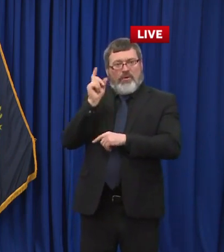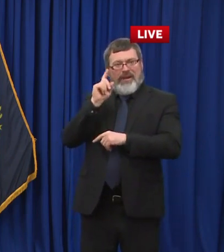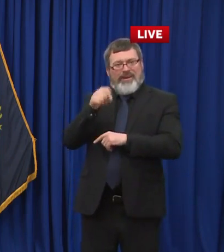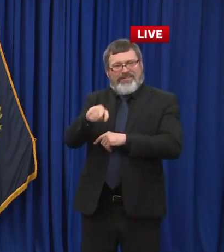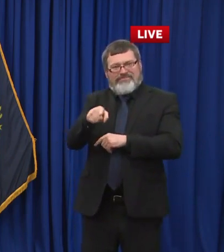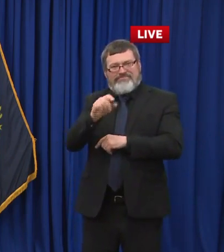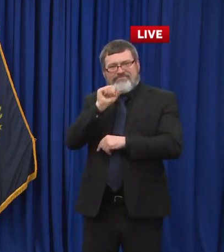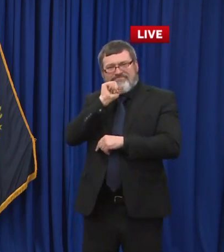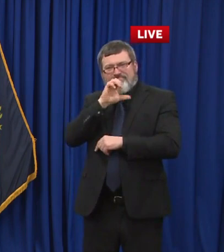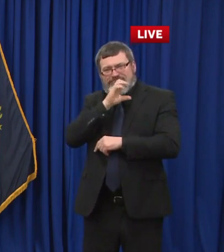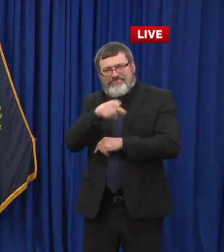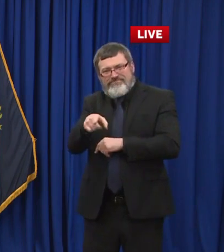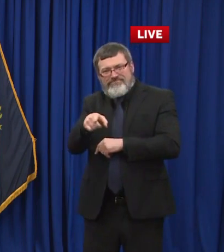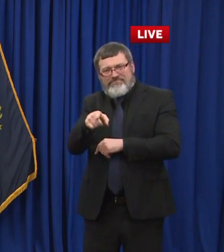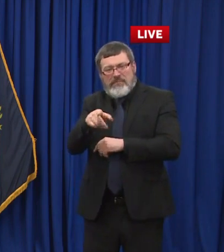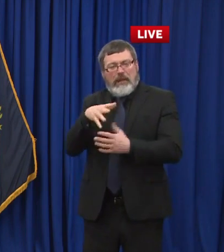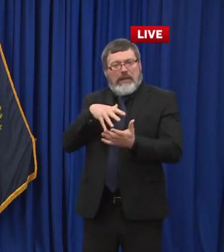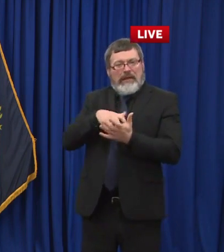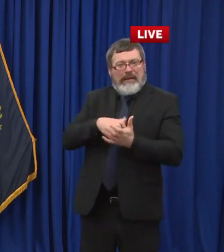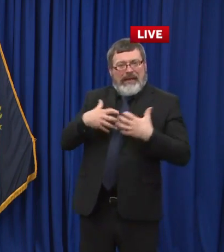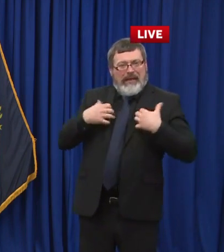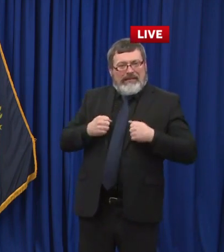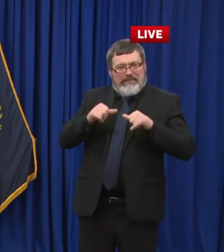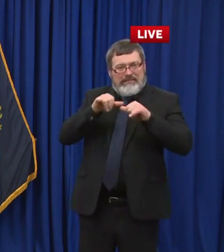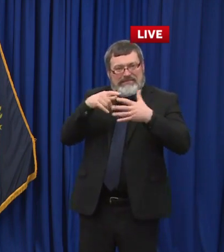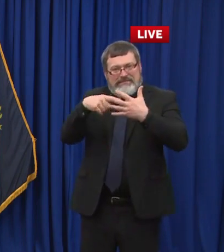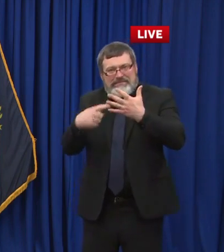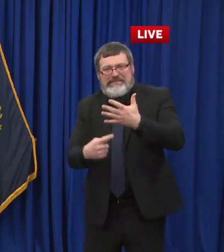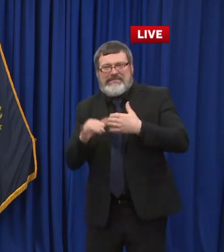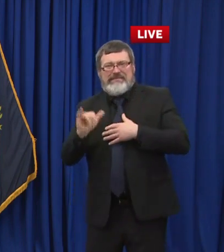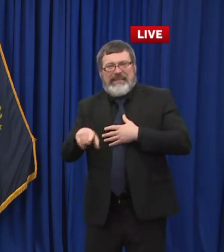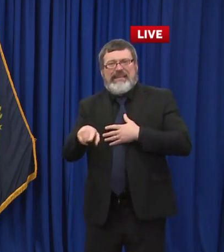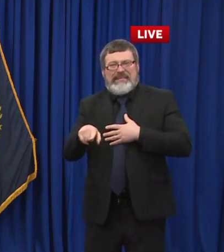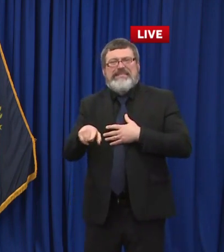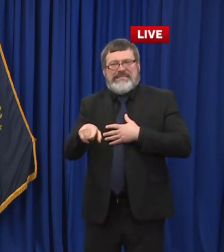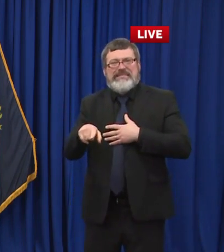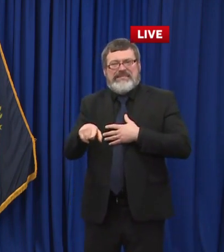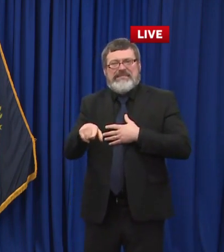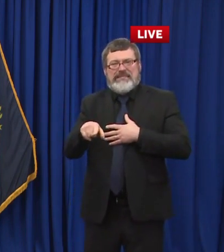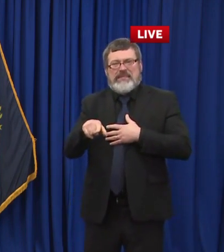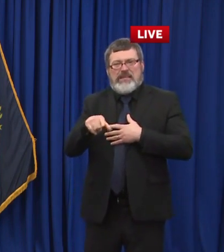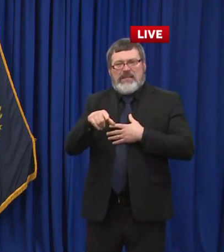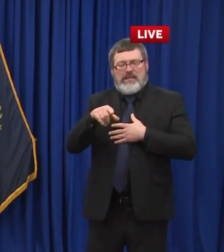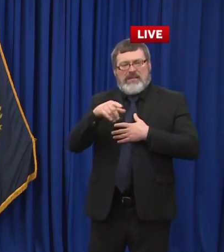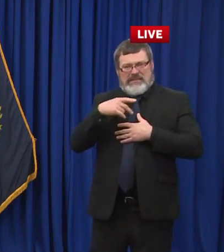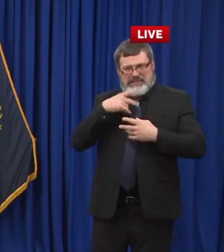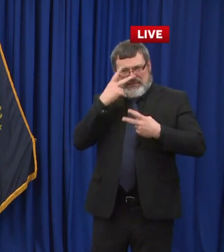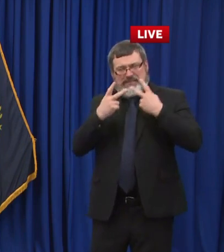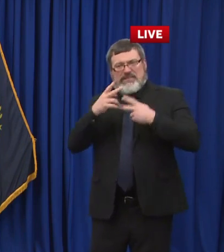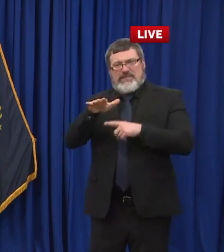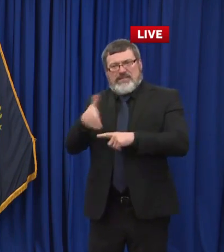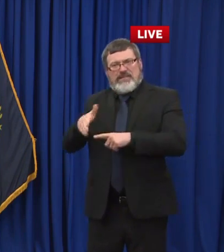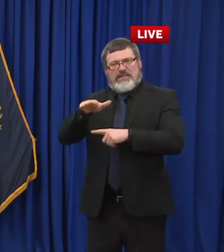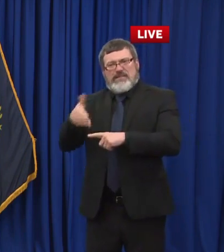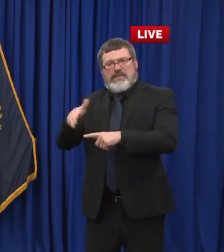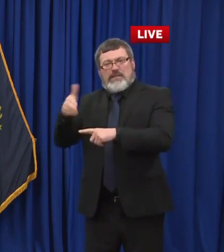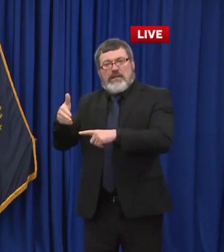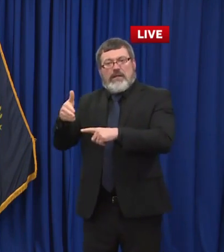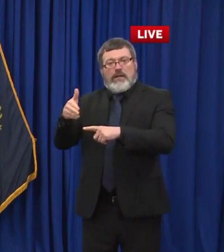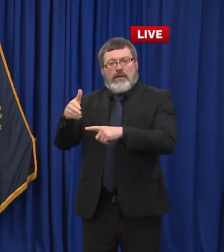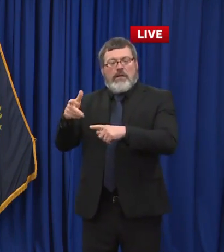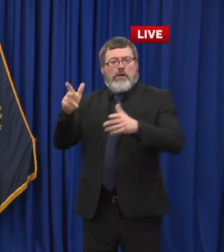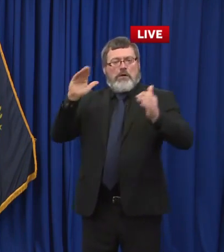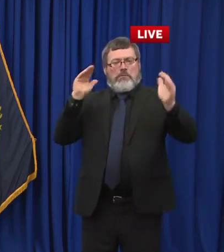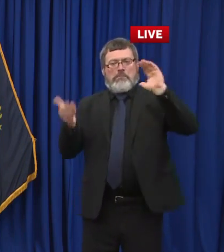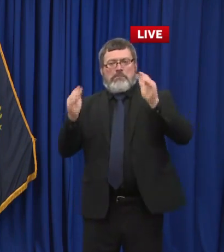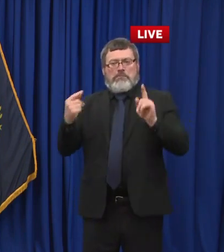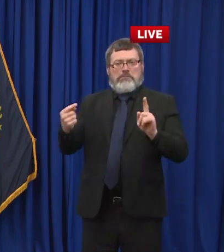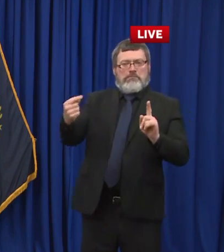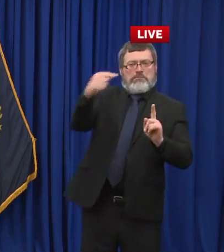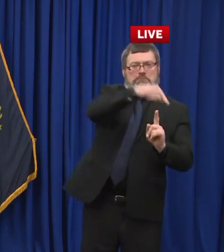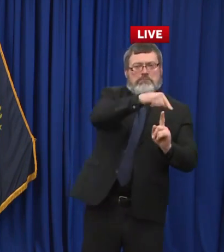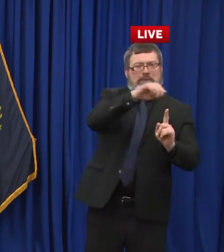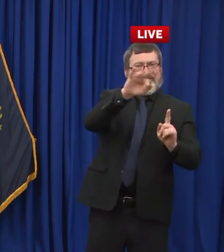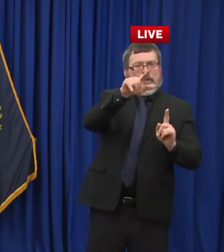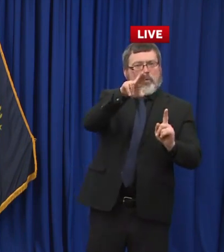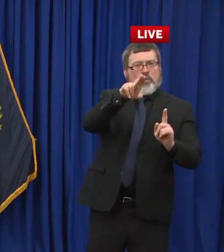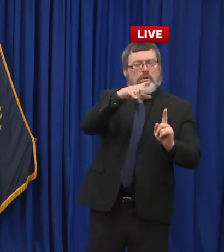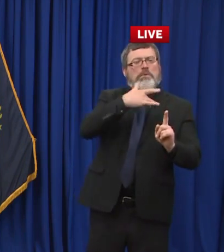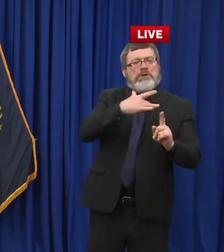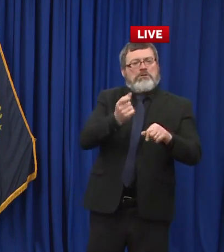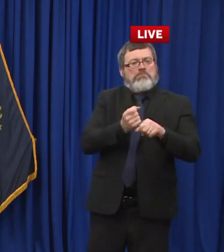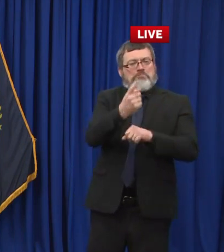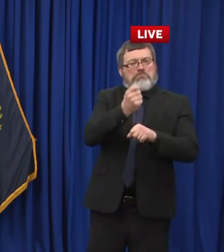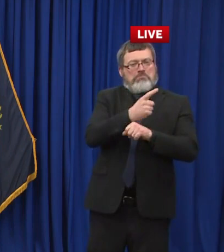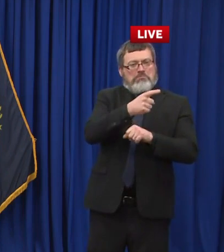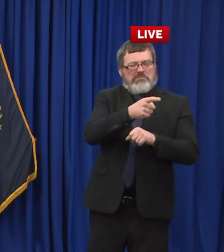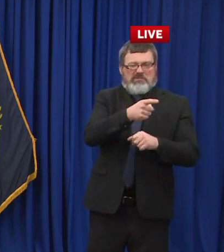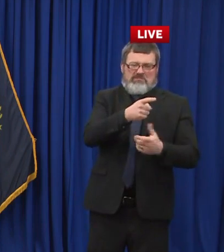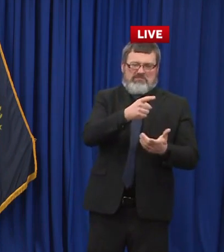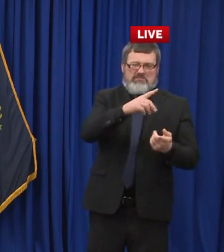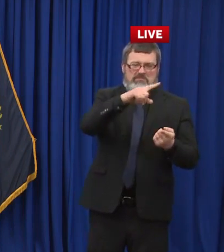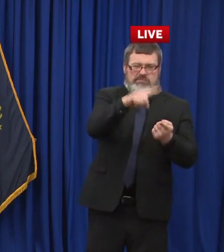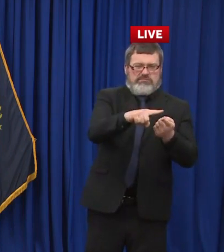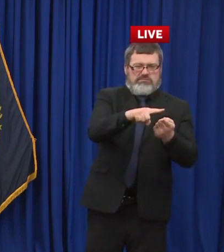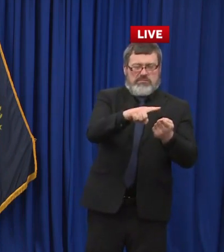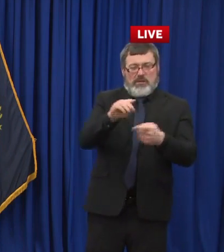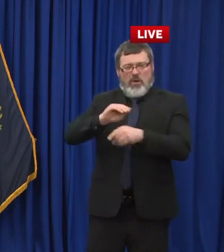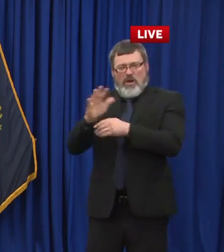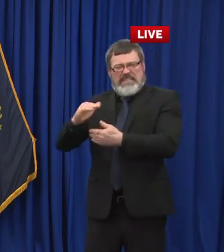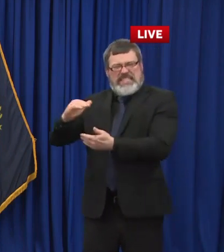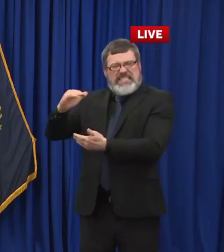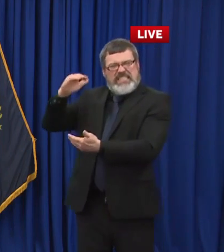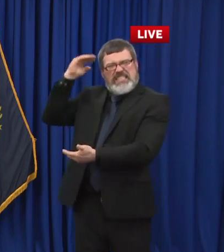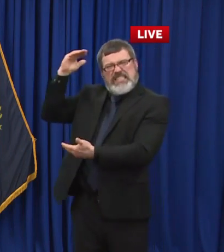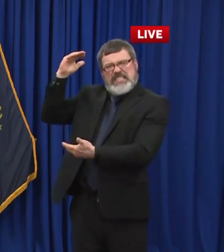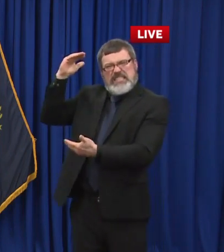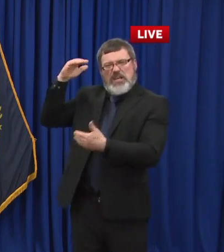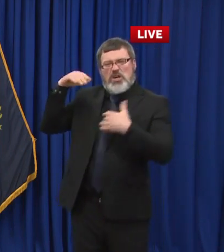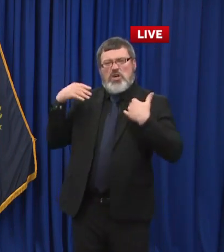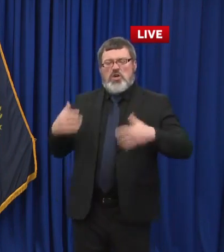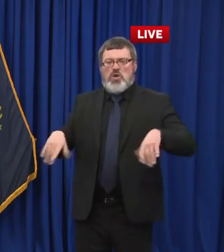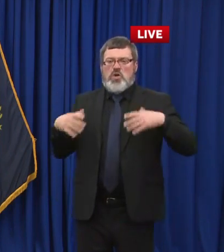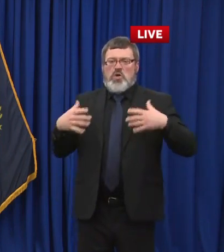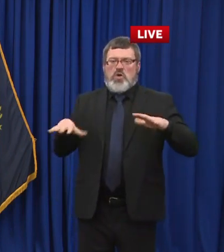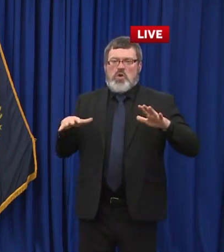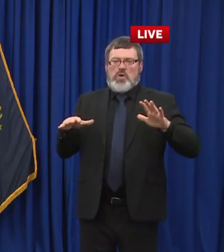CIRCUMSTANCES, THE CONSEQUENCES AN IMPACT ON OUR COMMUNITY FROM COVID-19 IS MUCH MORTHE NUMBER O COVID-19 COMPARED TO THE PEOPLE WHO DIE OF INFLUENZA.